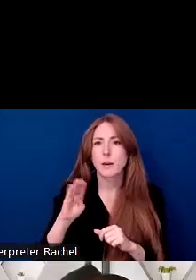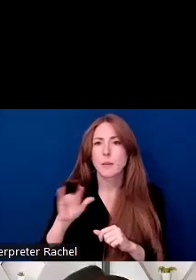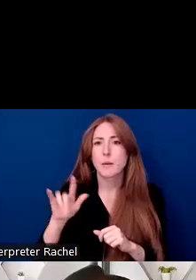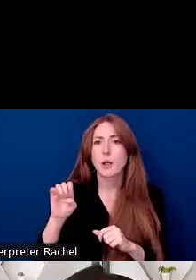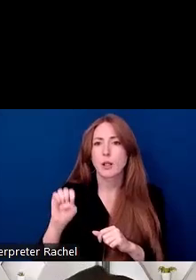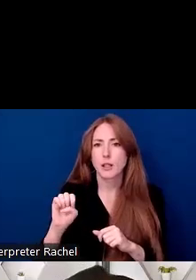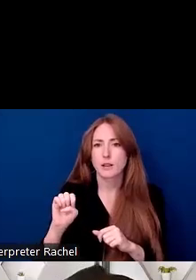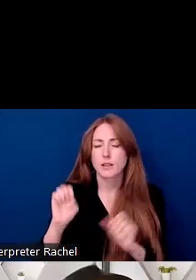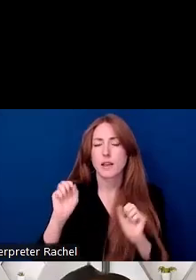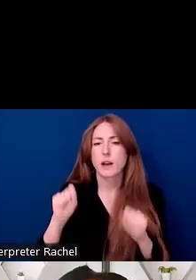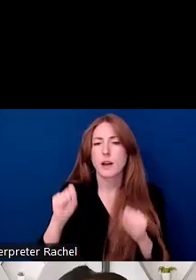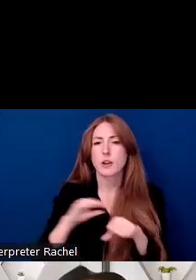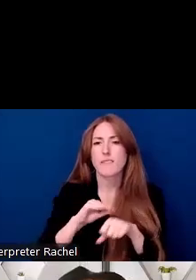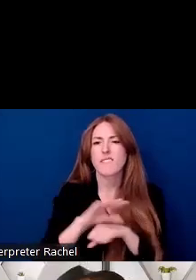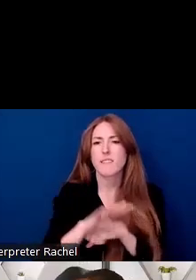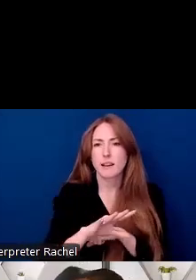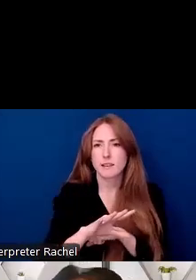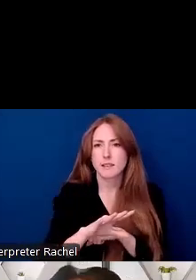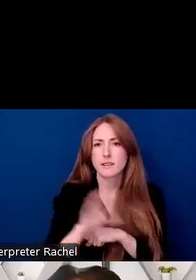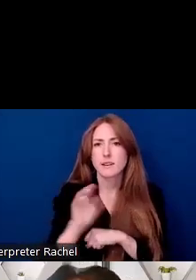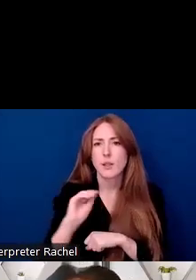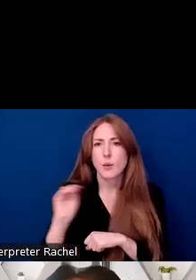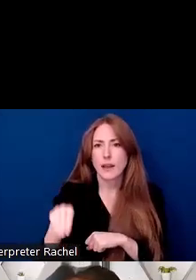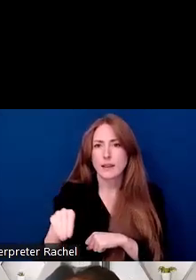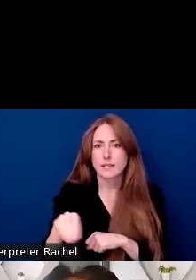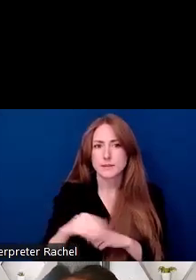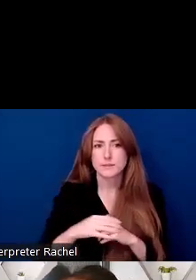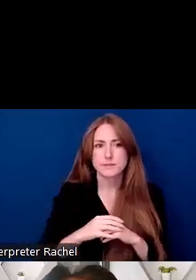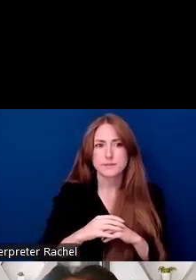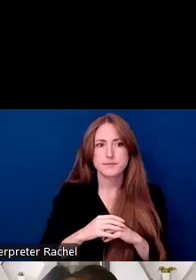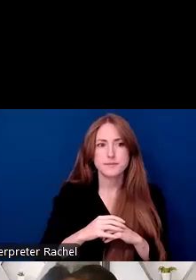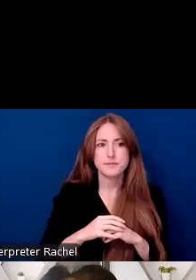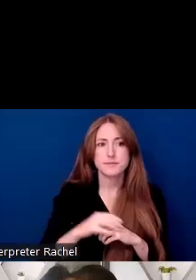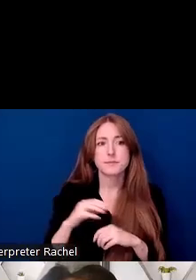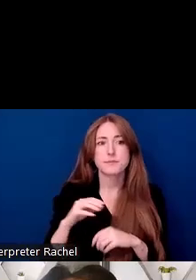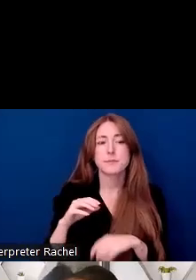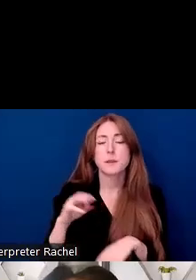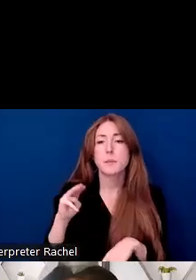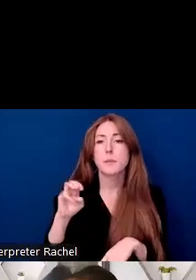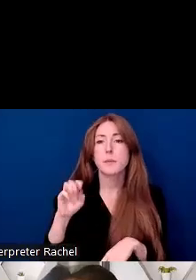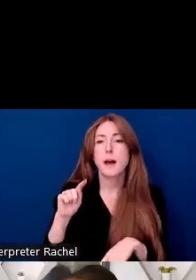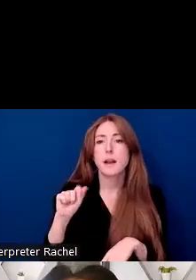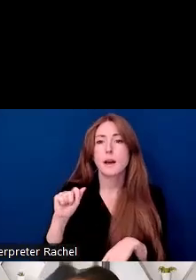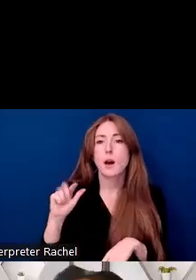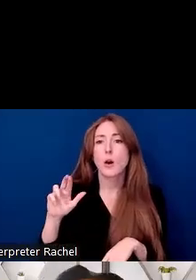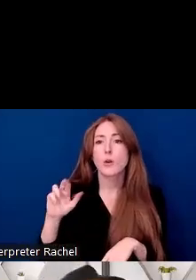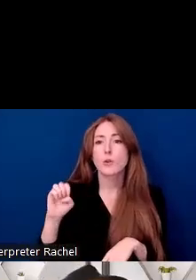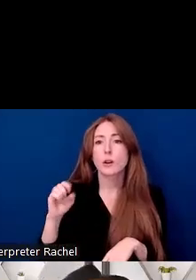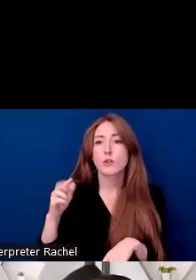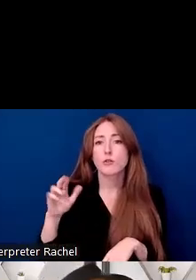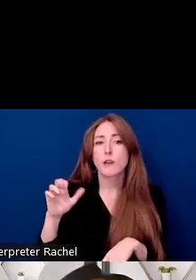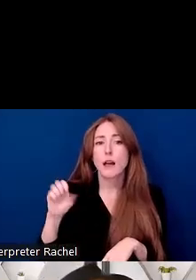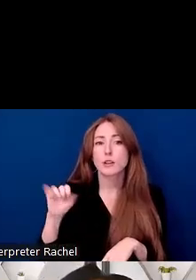as proportions. And meta-regression weighted by the sample size was used to estimate the